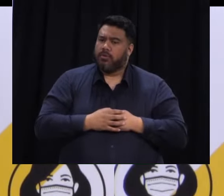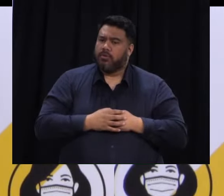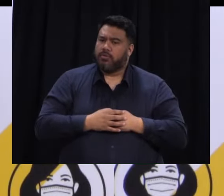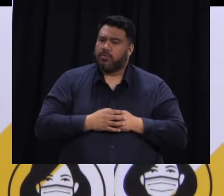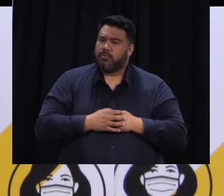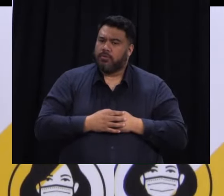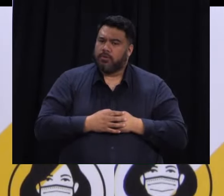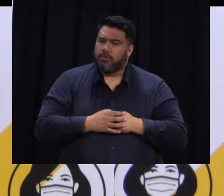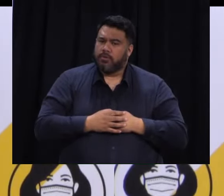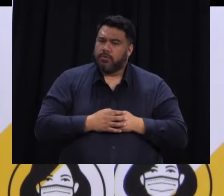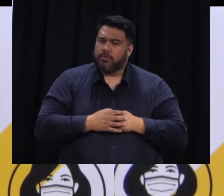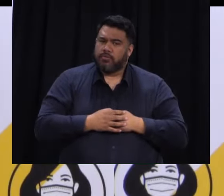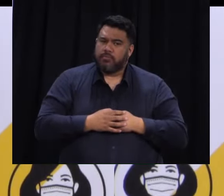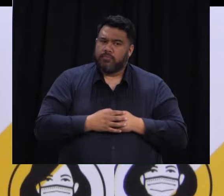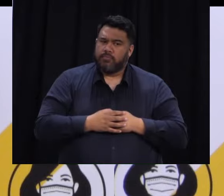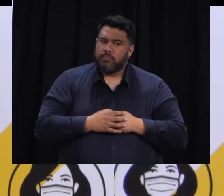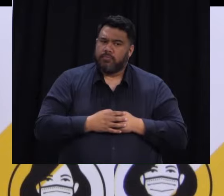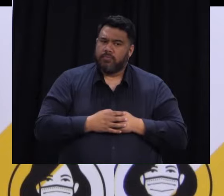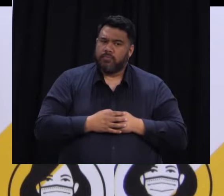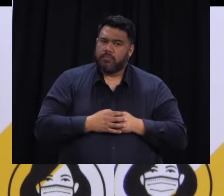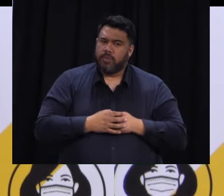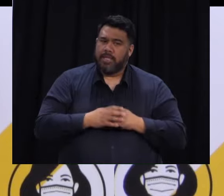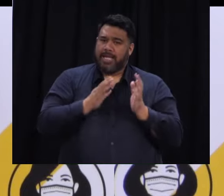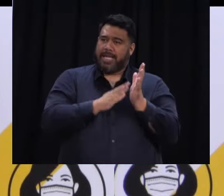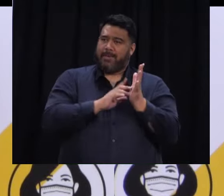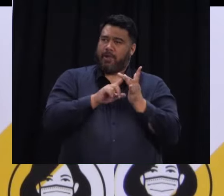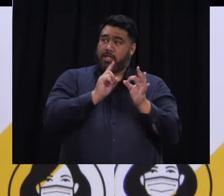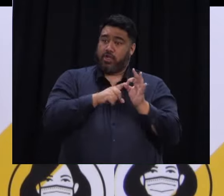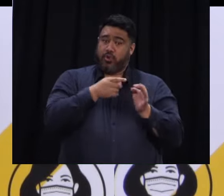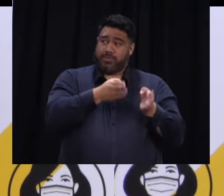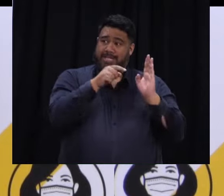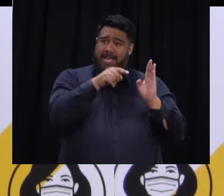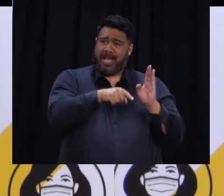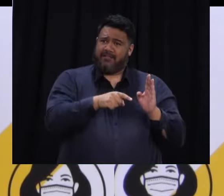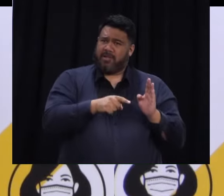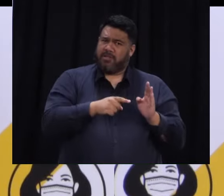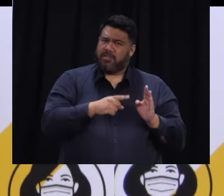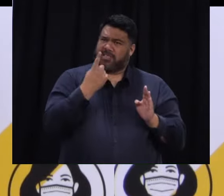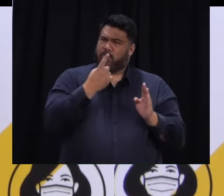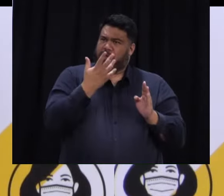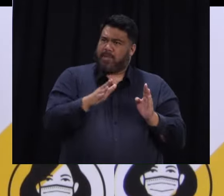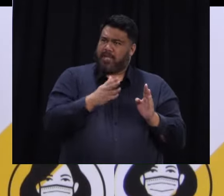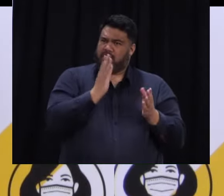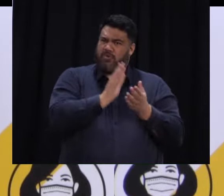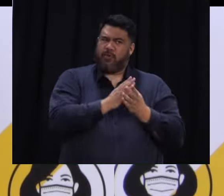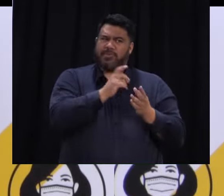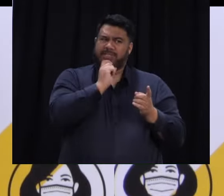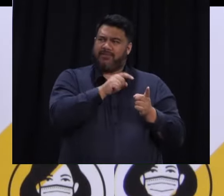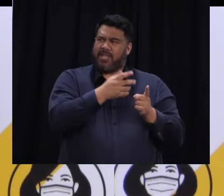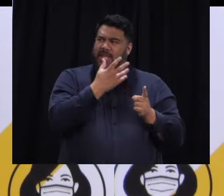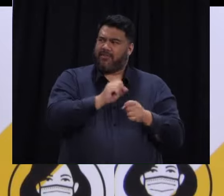everybody, we will go down the front and come back to you guy. Where the report said